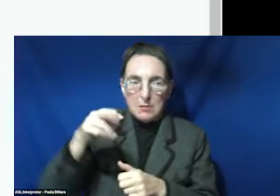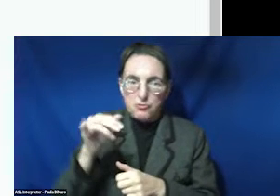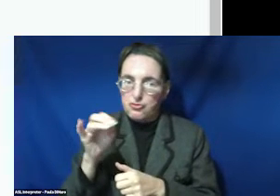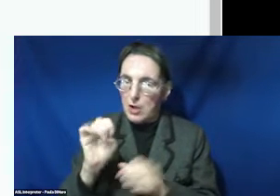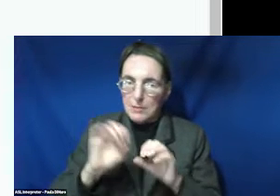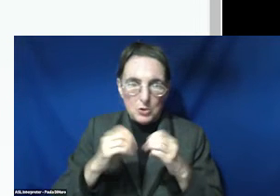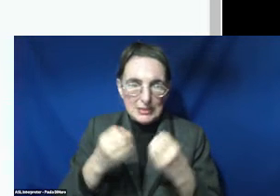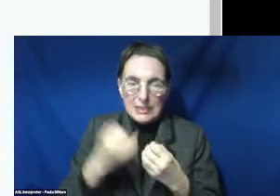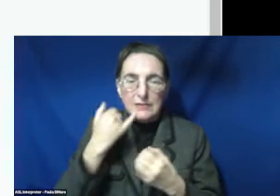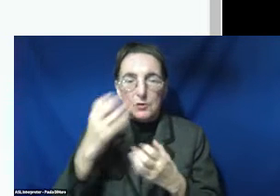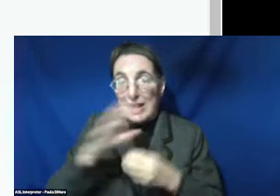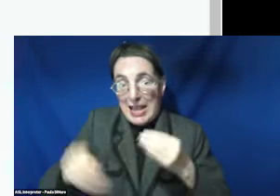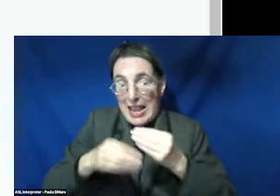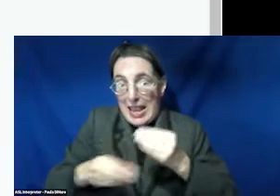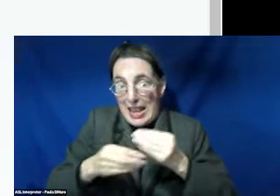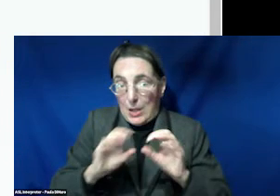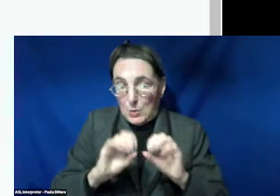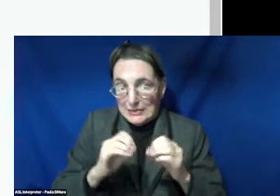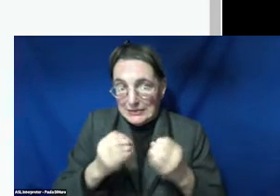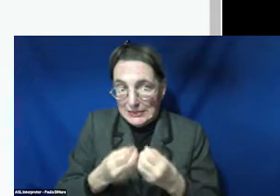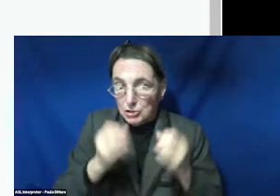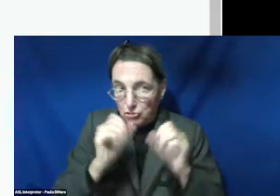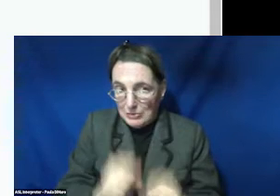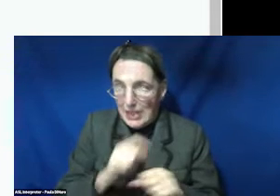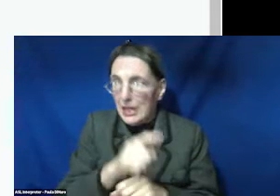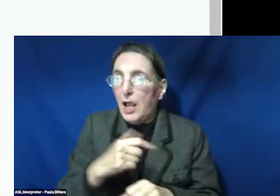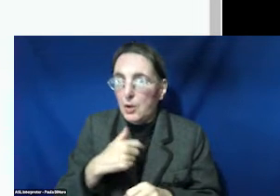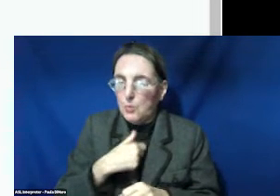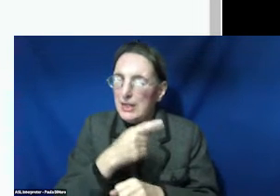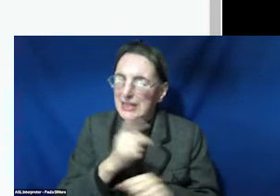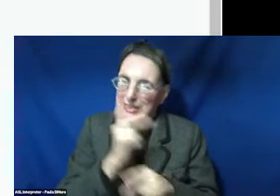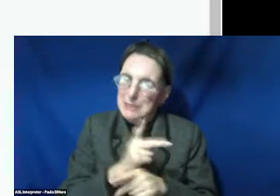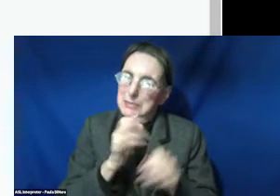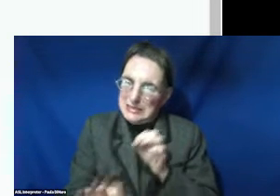I'm just going to keep this simple and stick to my own organization. And on this page is personnel.